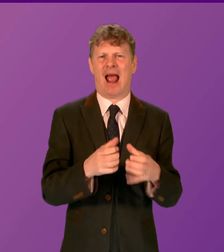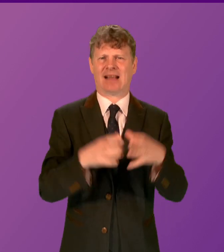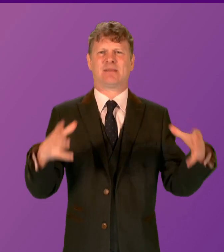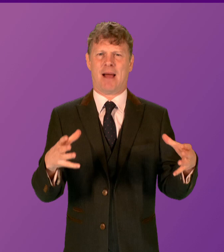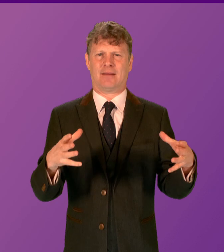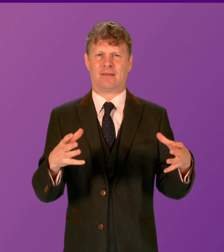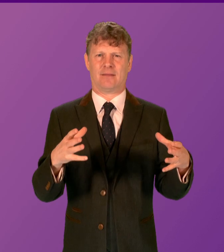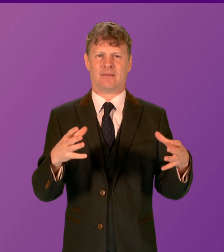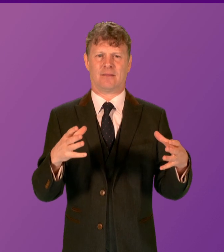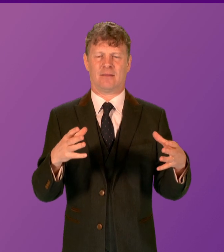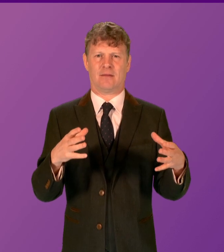rehab as part of the national mission.